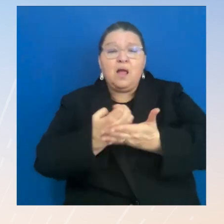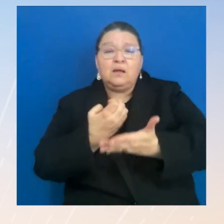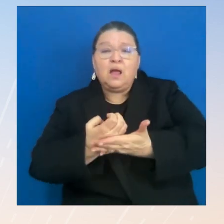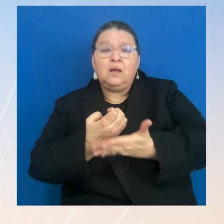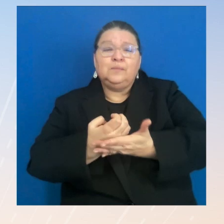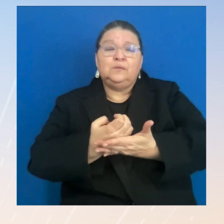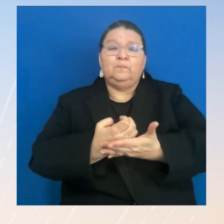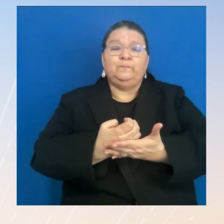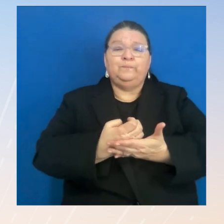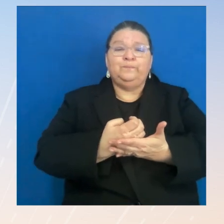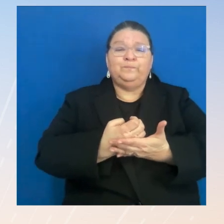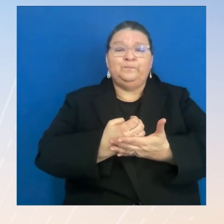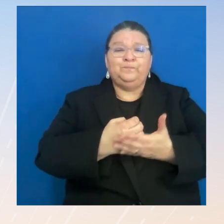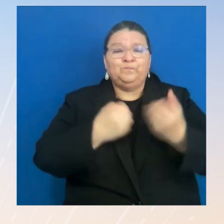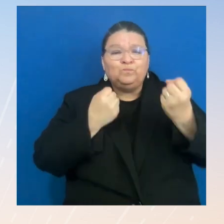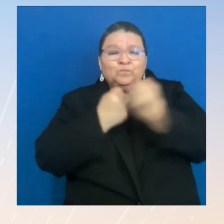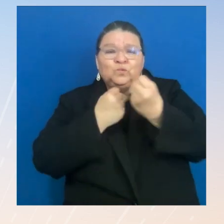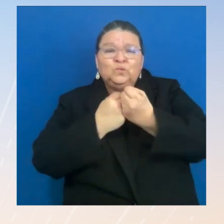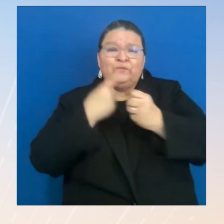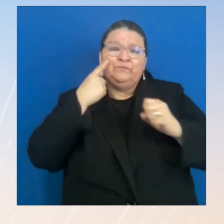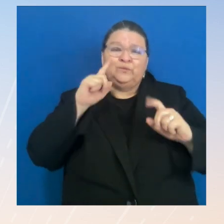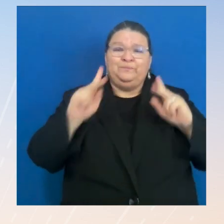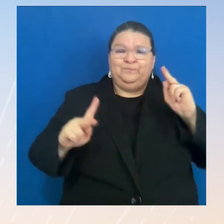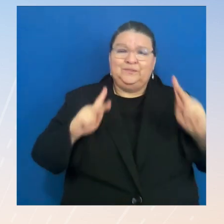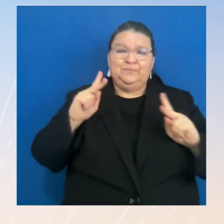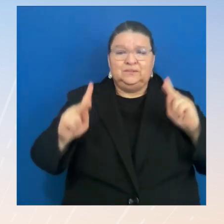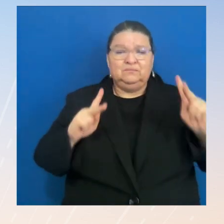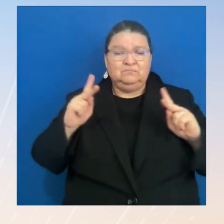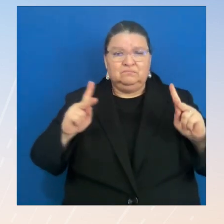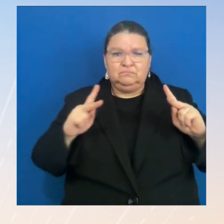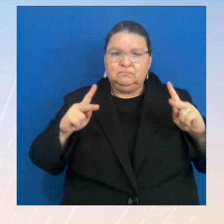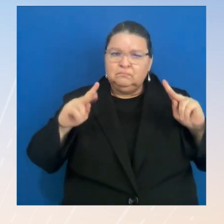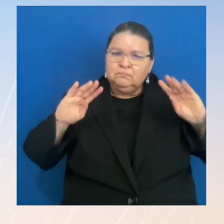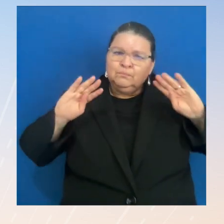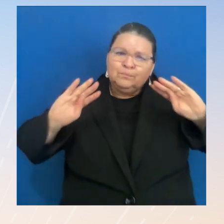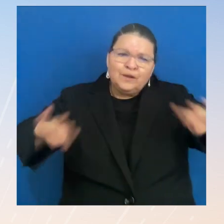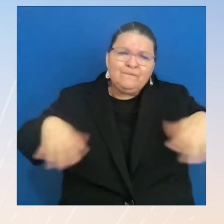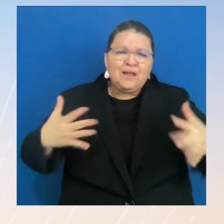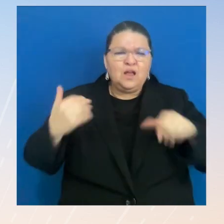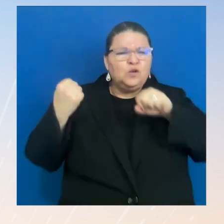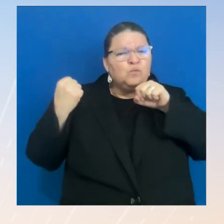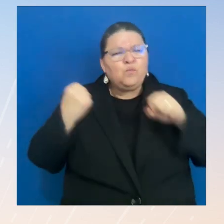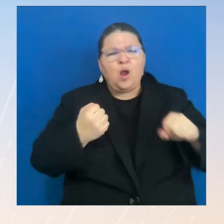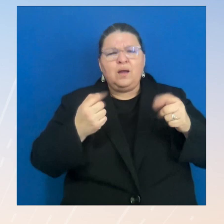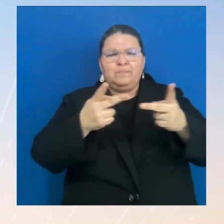as they go into these negotiations. We also engage and talk with the Ukrainians on a daily basis.